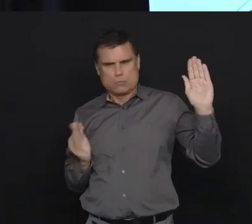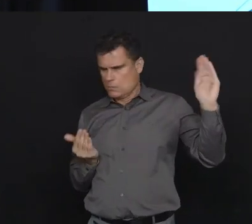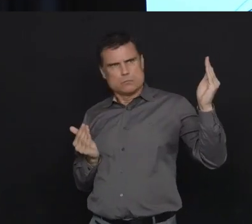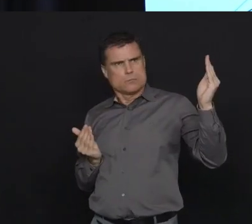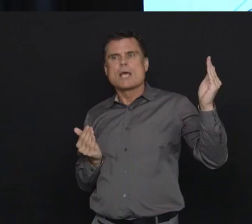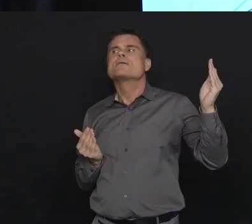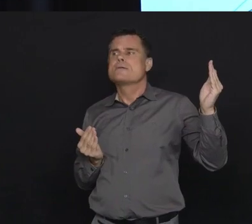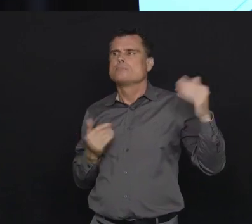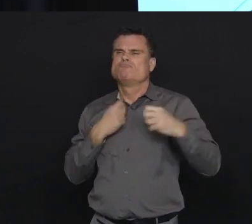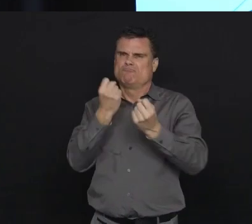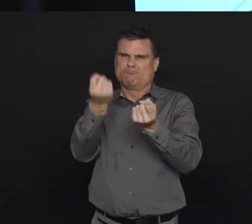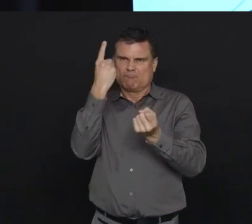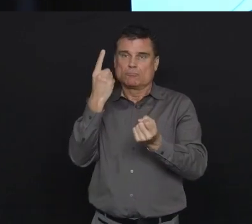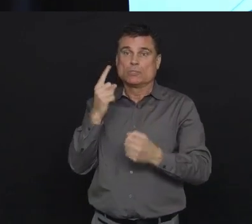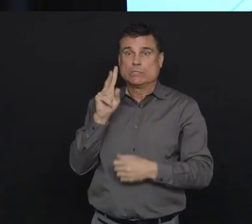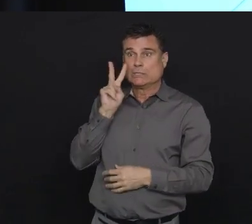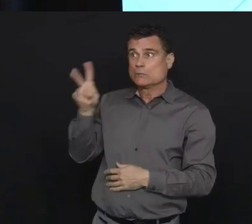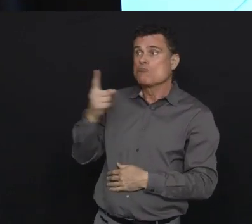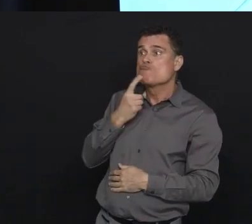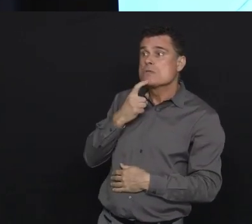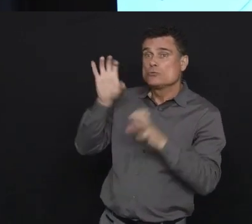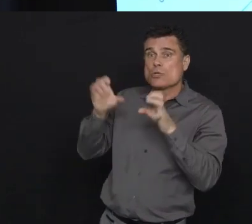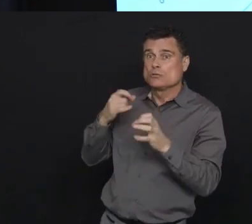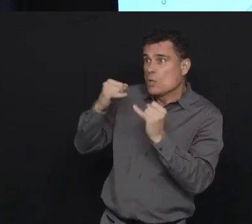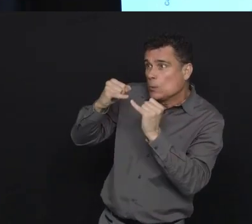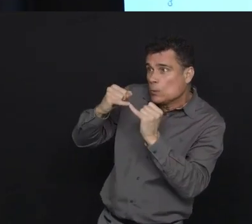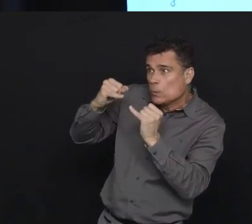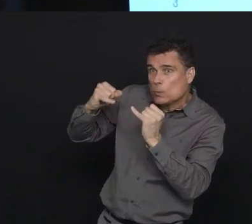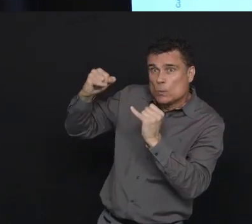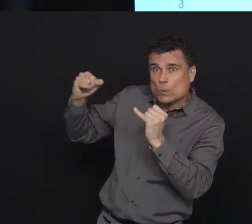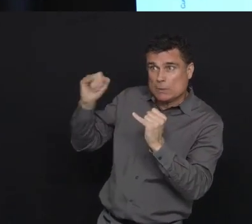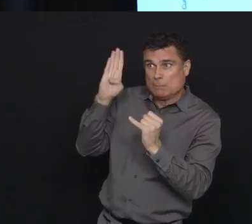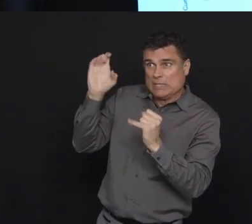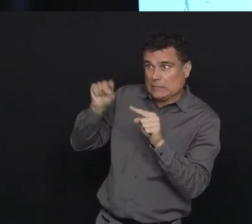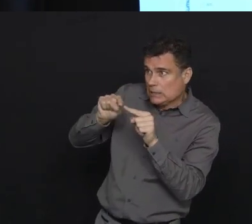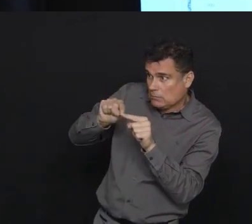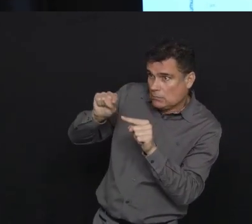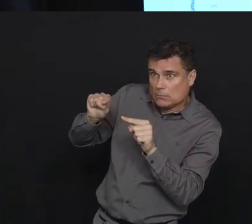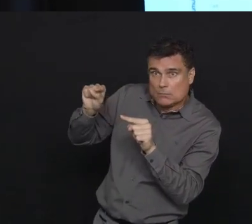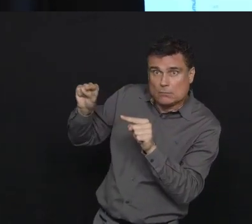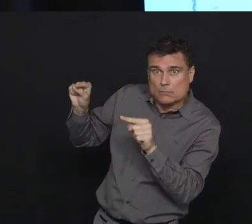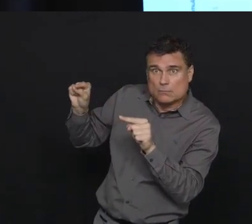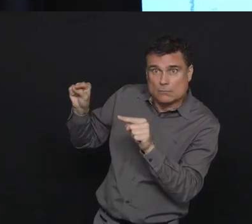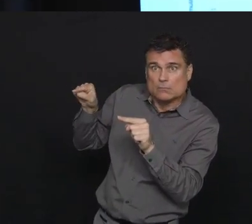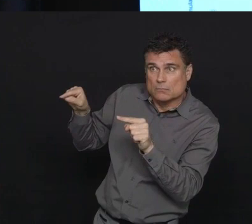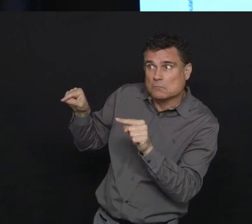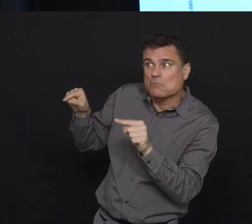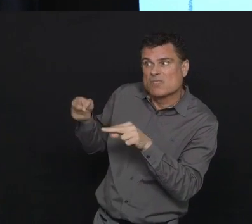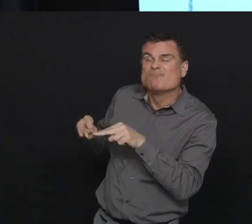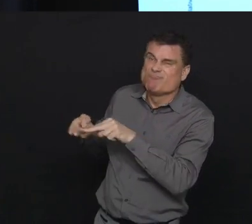We are trending up clearly. We know that because we have had new cases every day and those have increased in